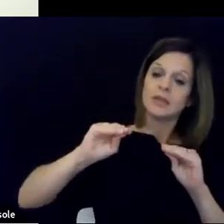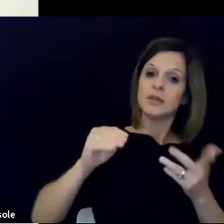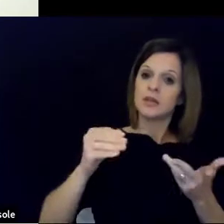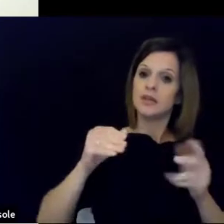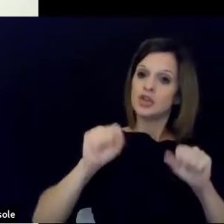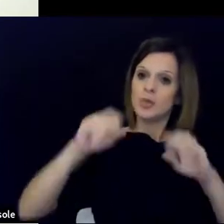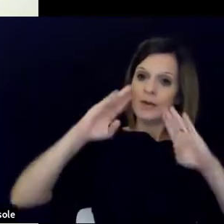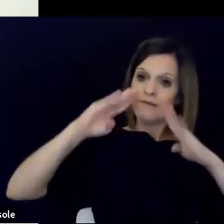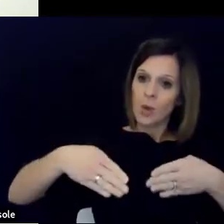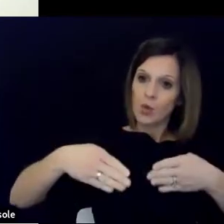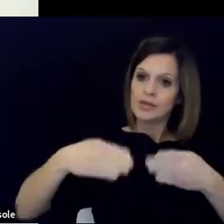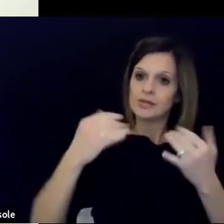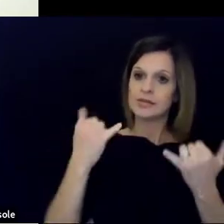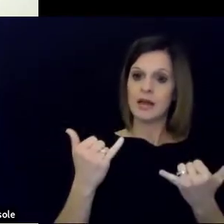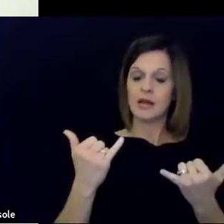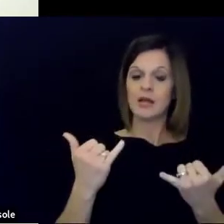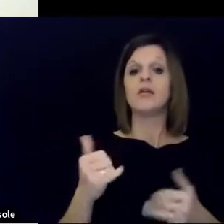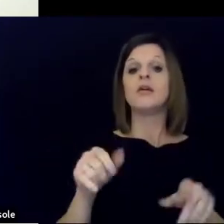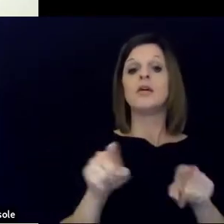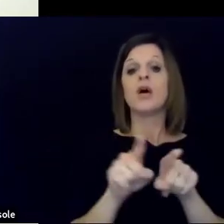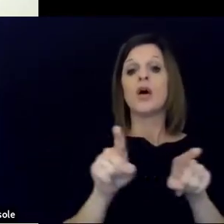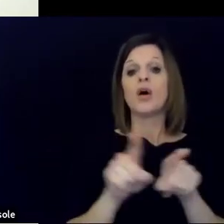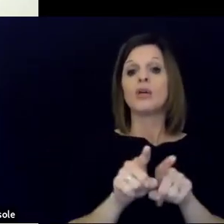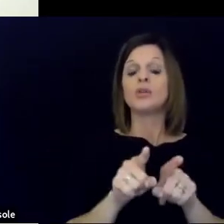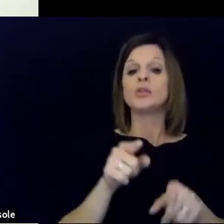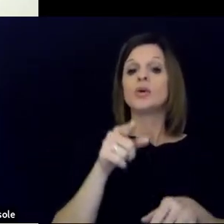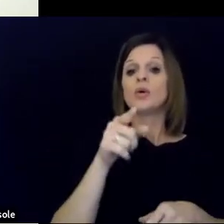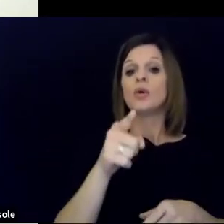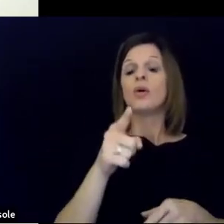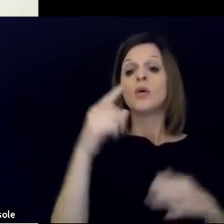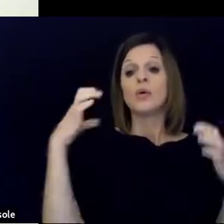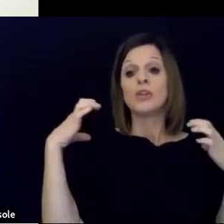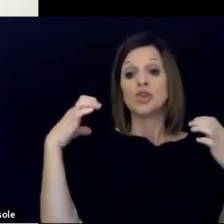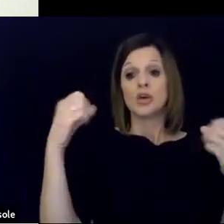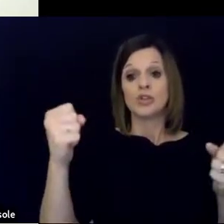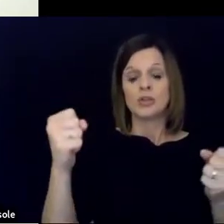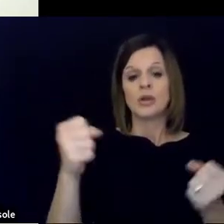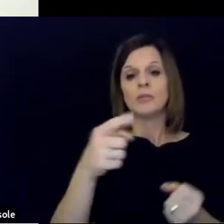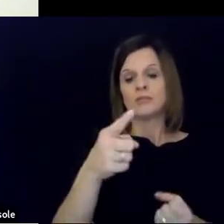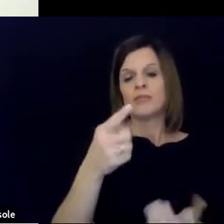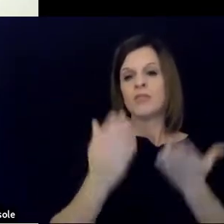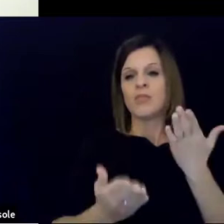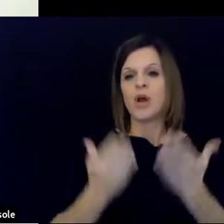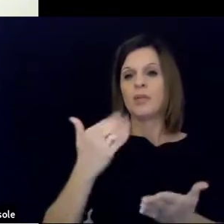properly has coloboma, which means missing part of the eye, and usually on the retina.